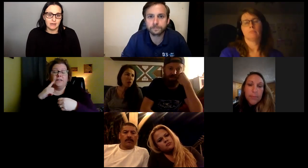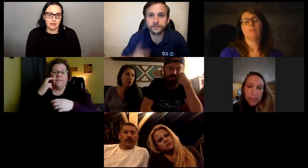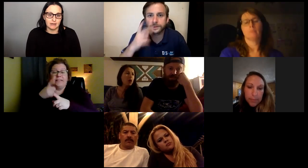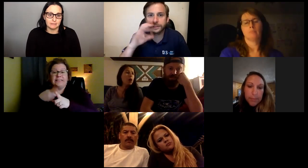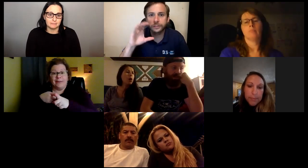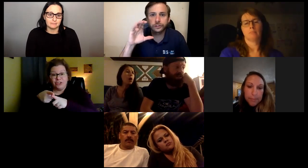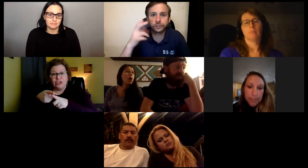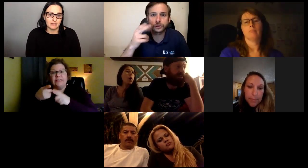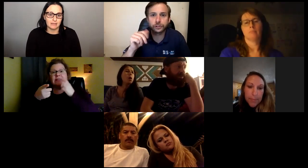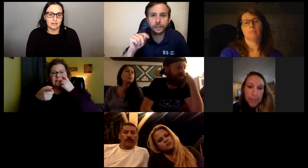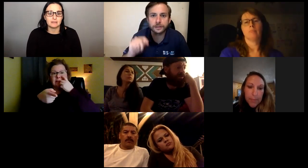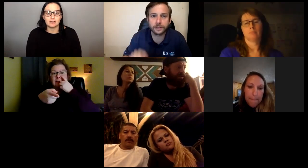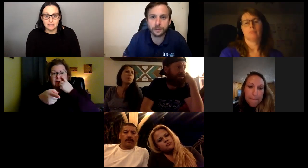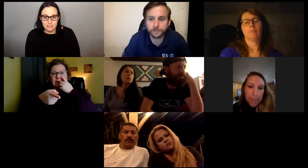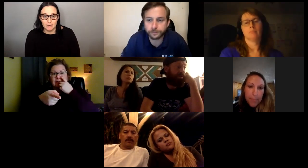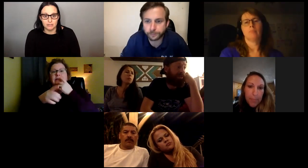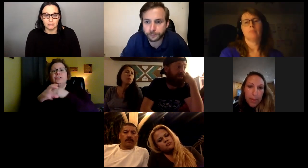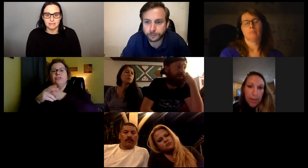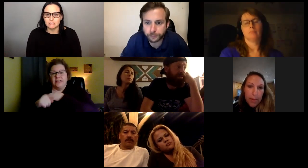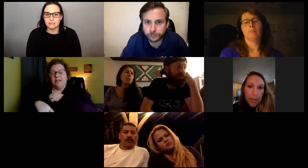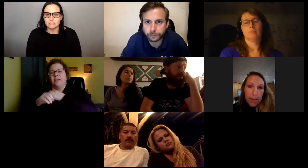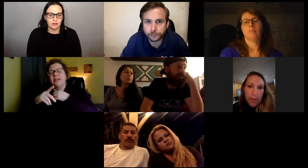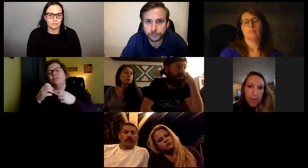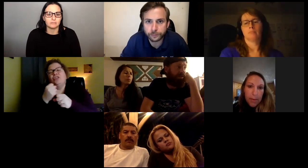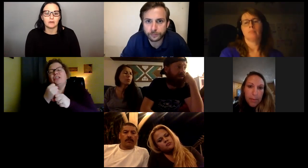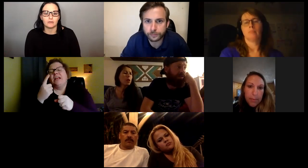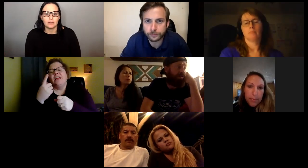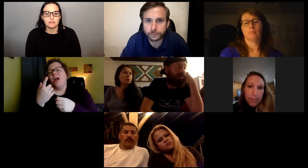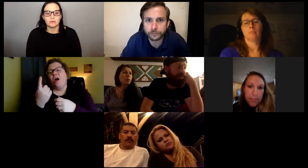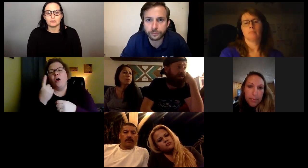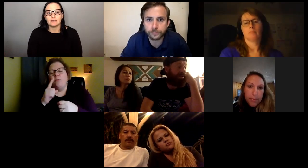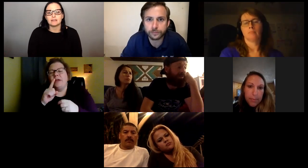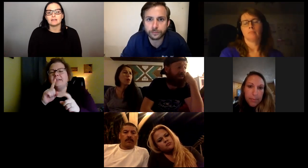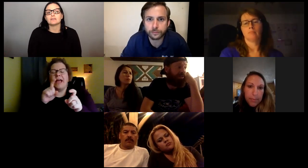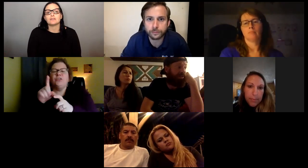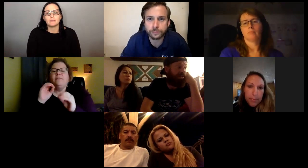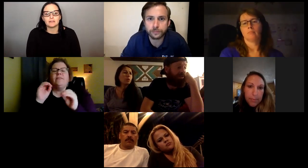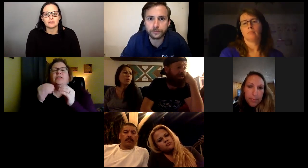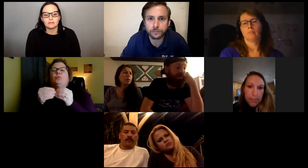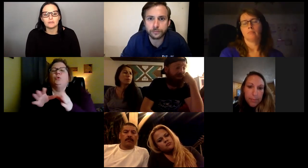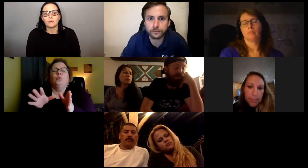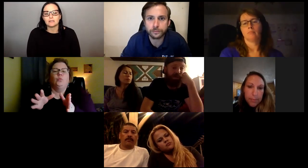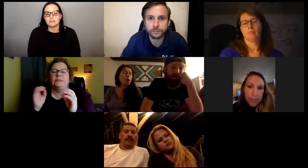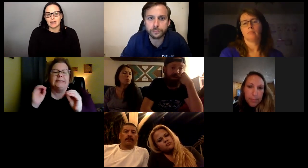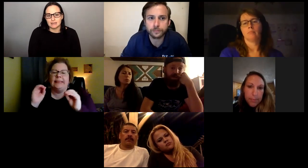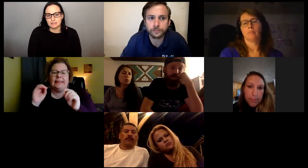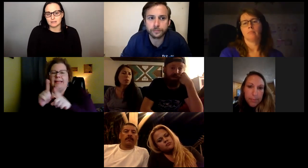um there is a specialist